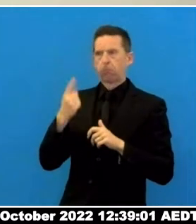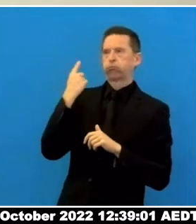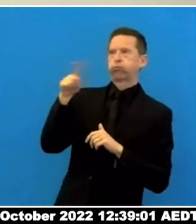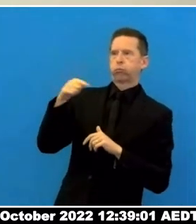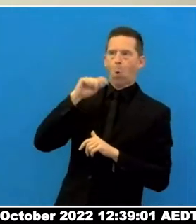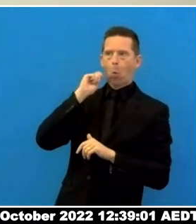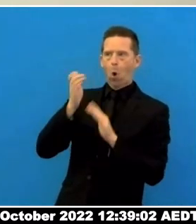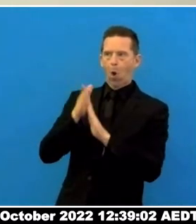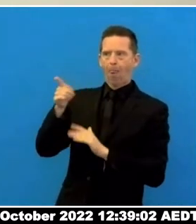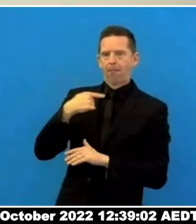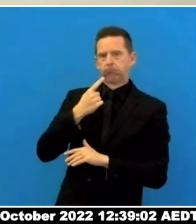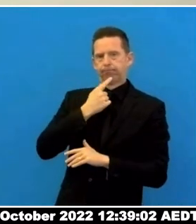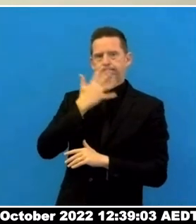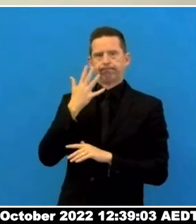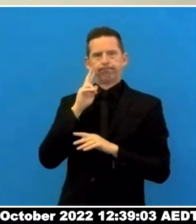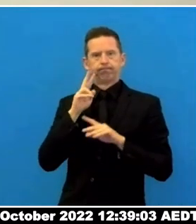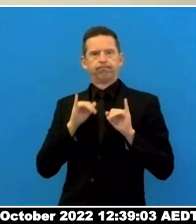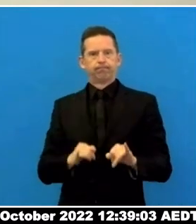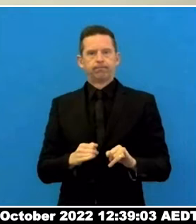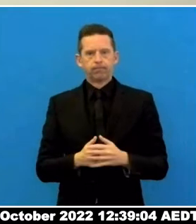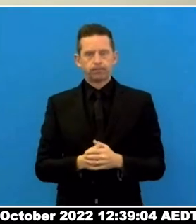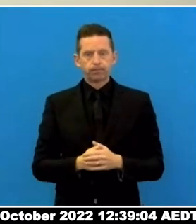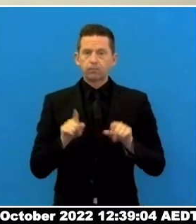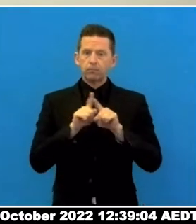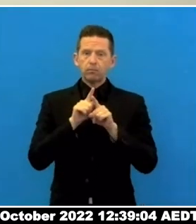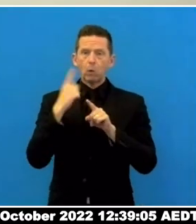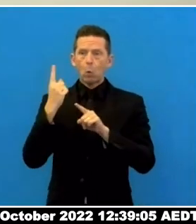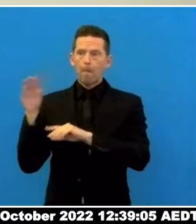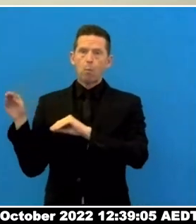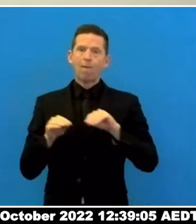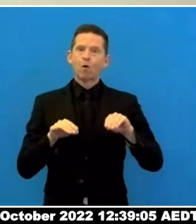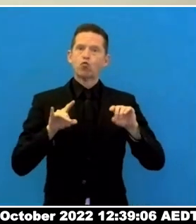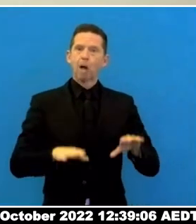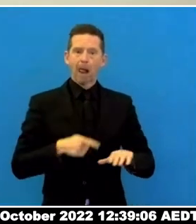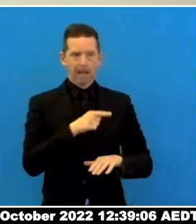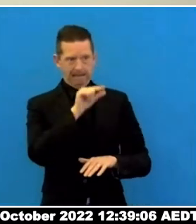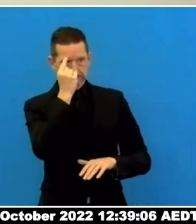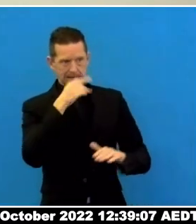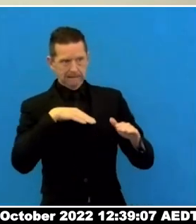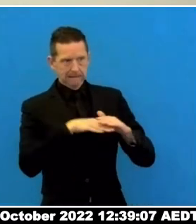For humanitarian entrants arriving in Australia with permanent residency, they are often reluctant to disclose their mental health issues